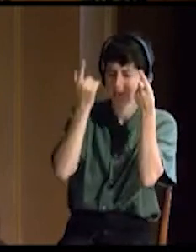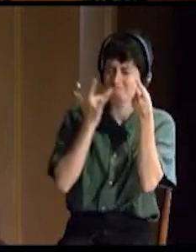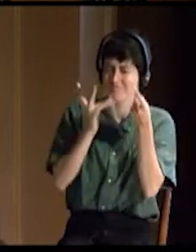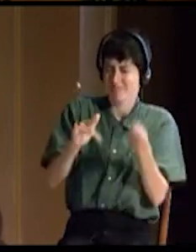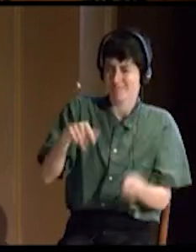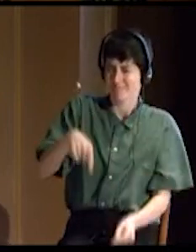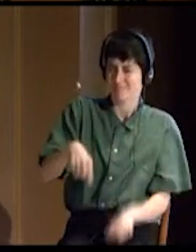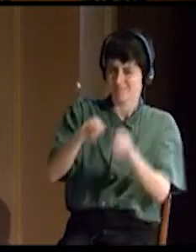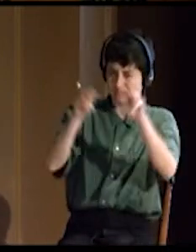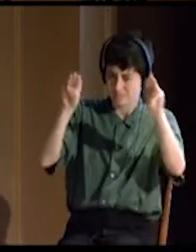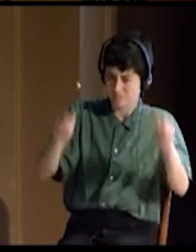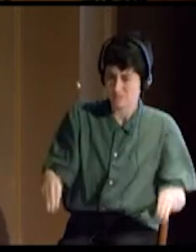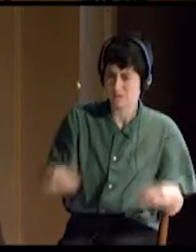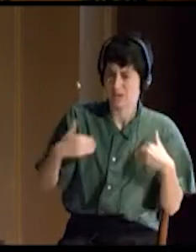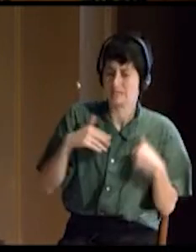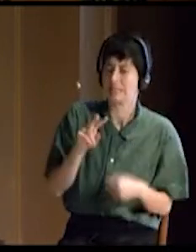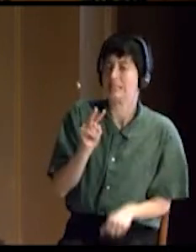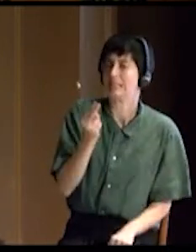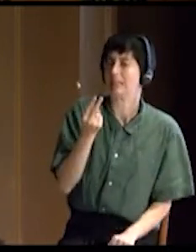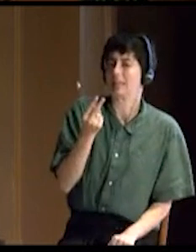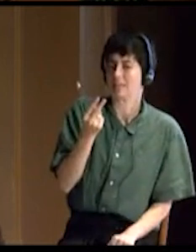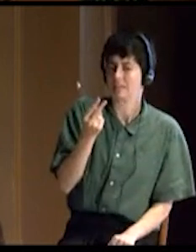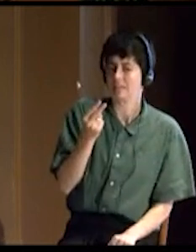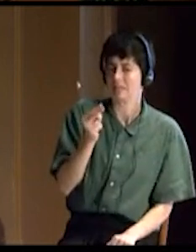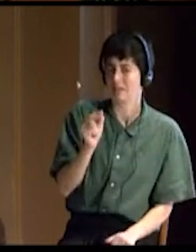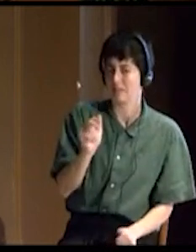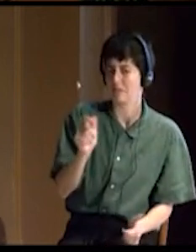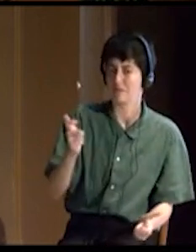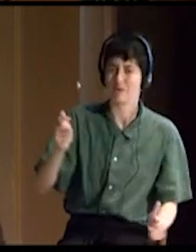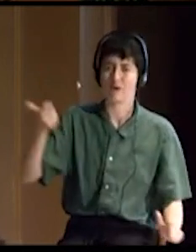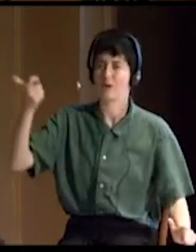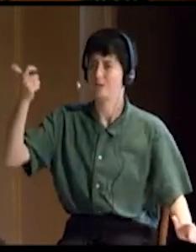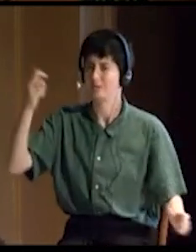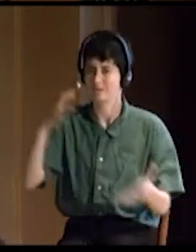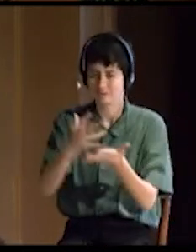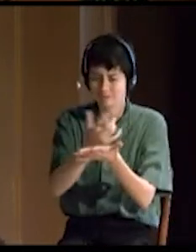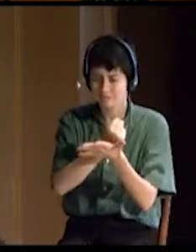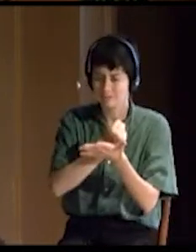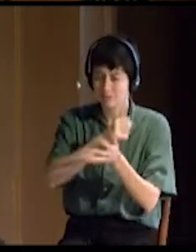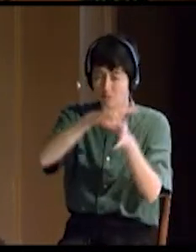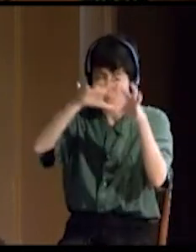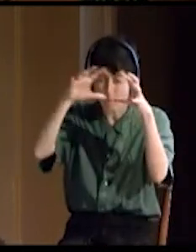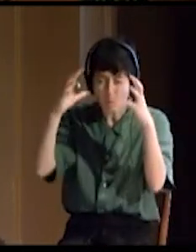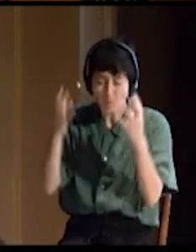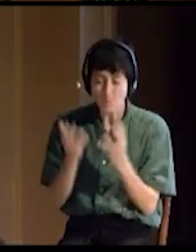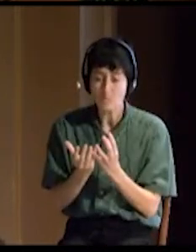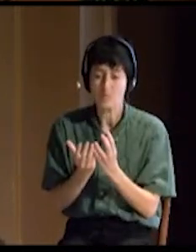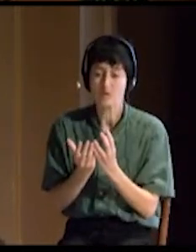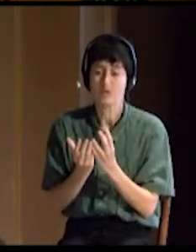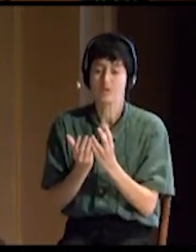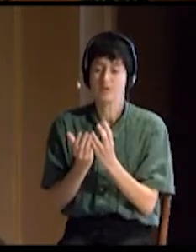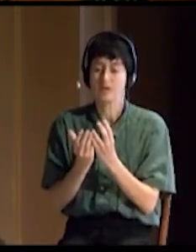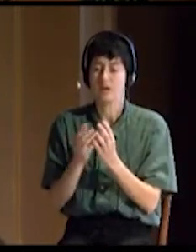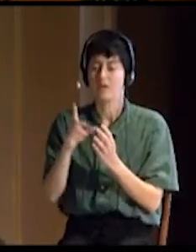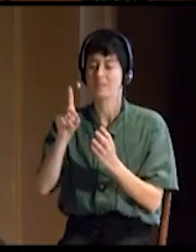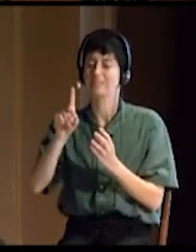of Dictyonematinae in the world, spanning throughout the 1900s. And I've decided